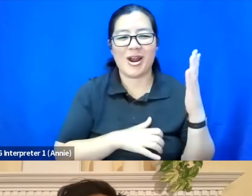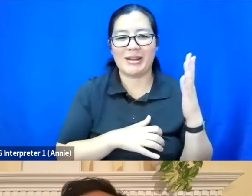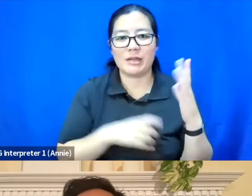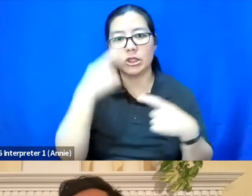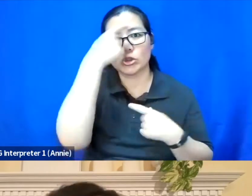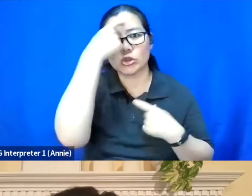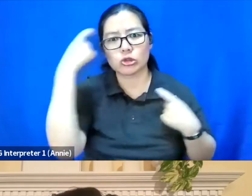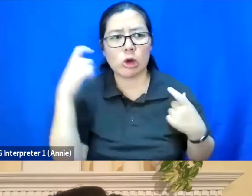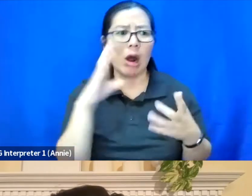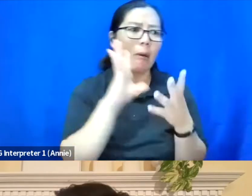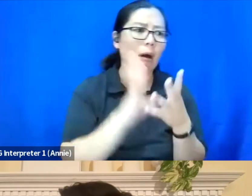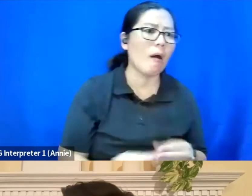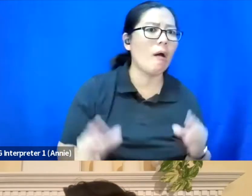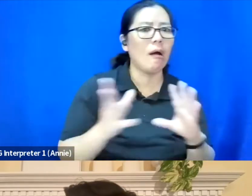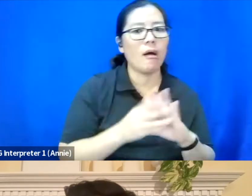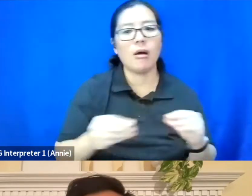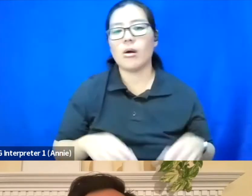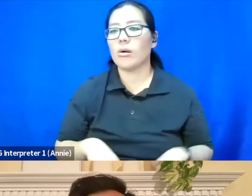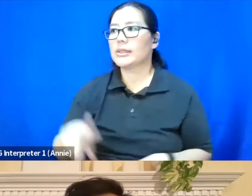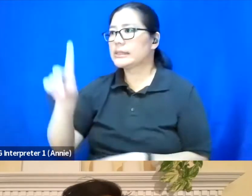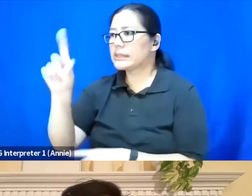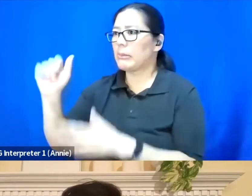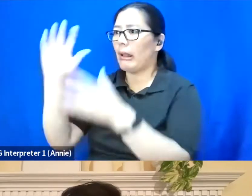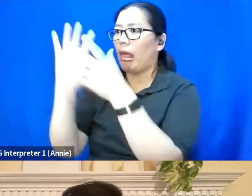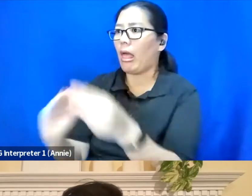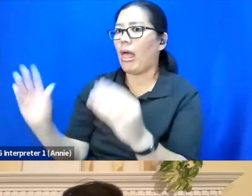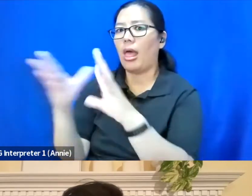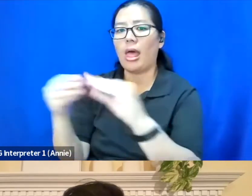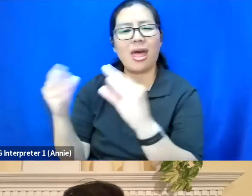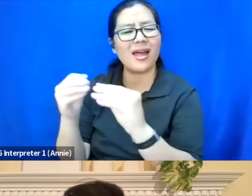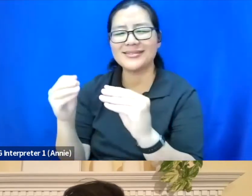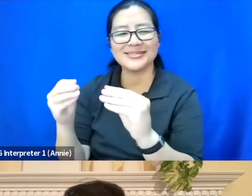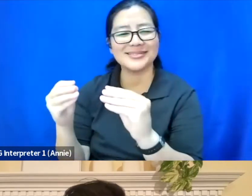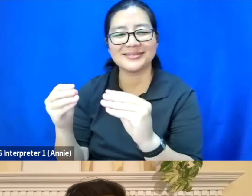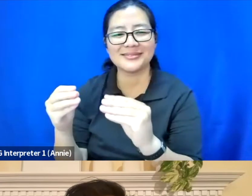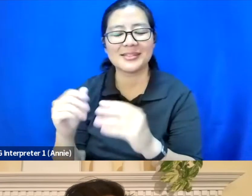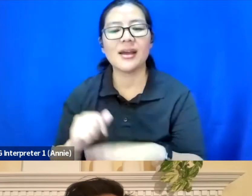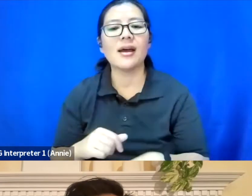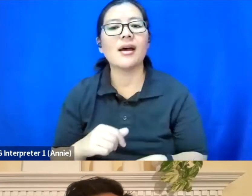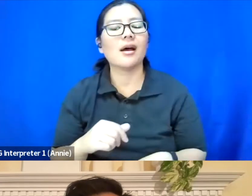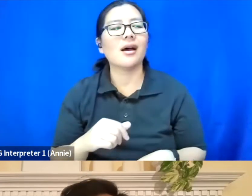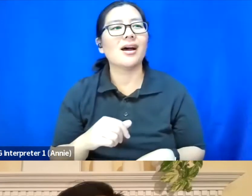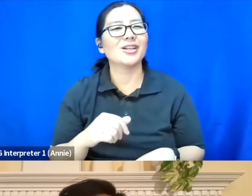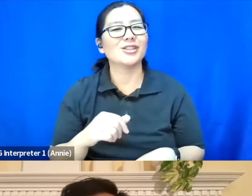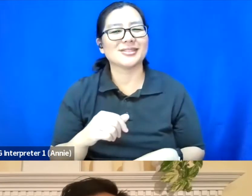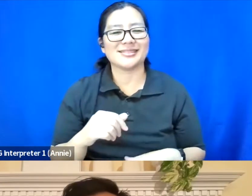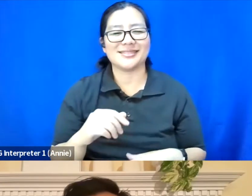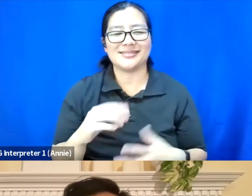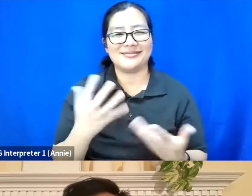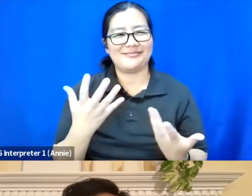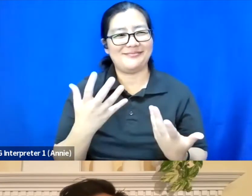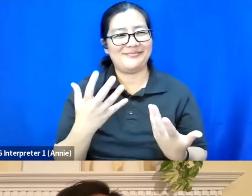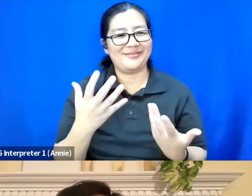But it -- those are just one part of it, and I was wondering if you could talk about, kind of, what types of --